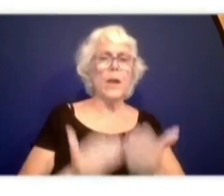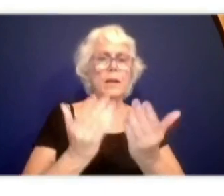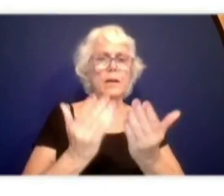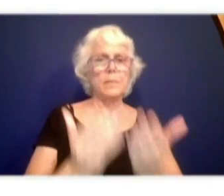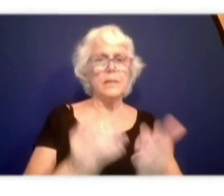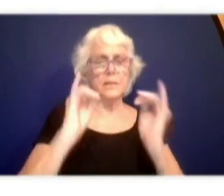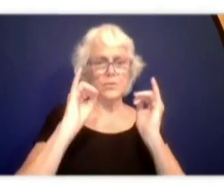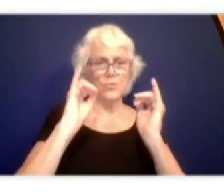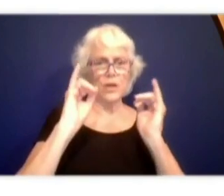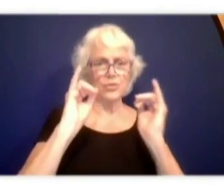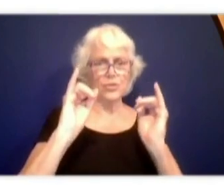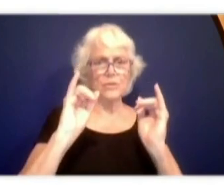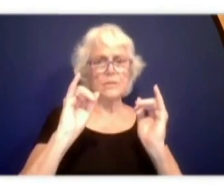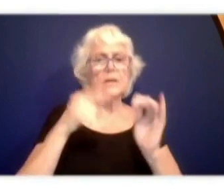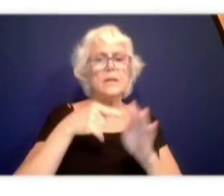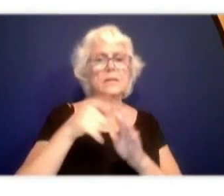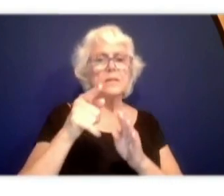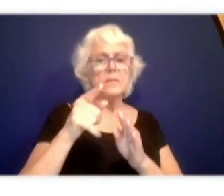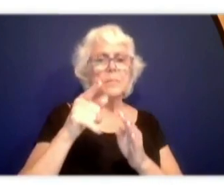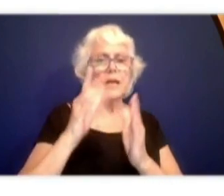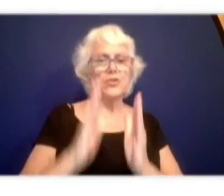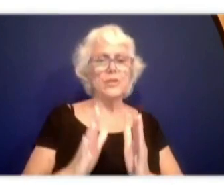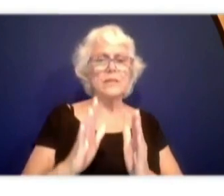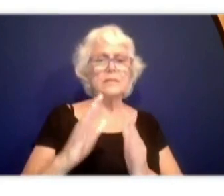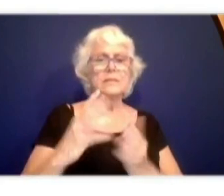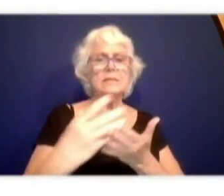specialist salary schedule to be effective on July 1,